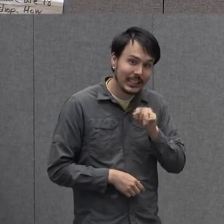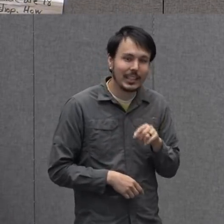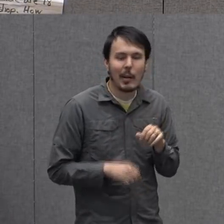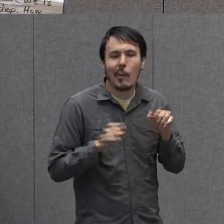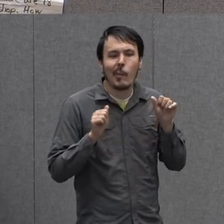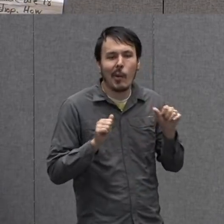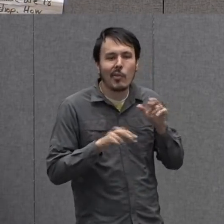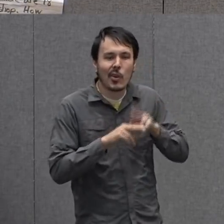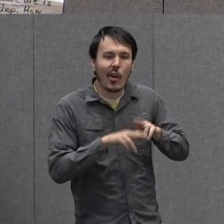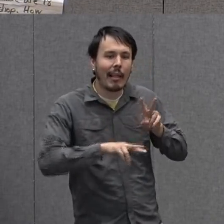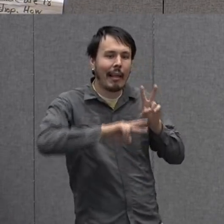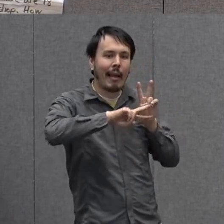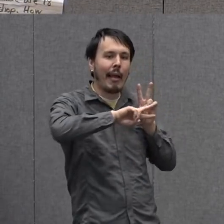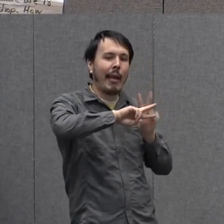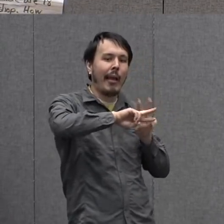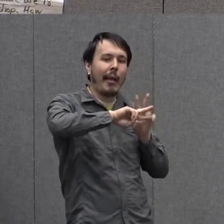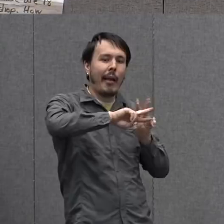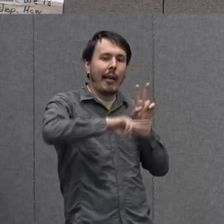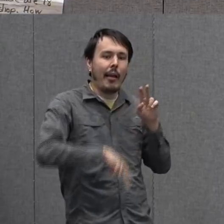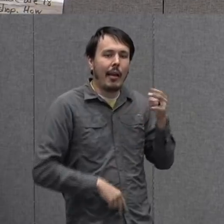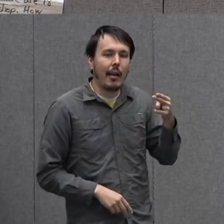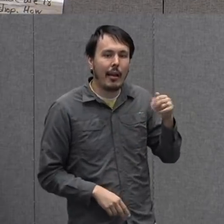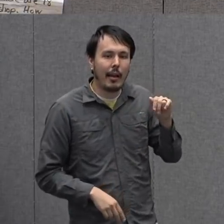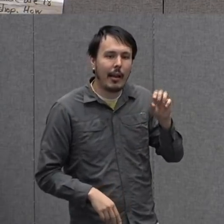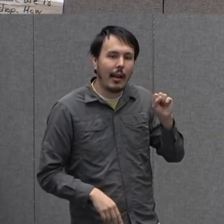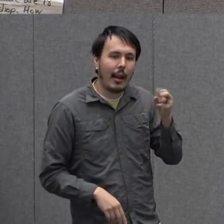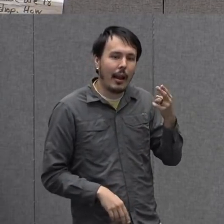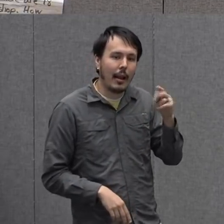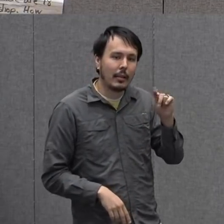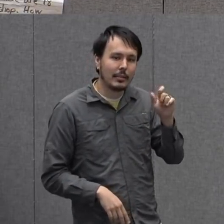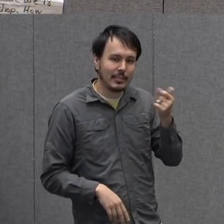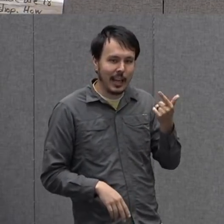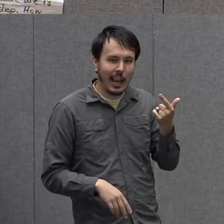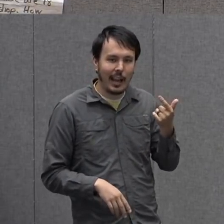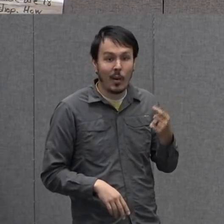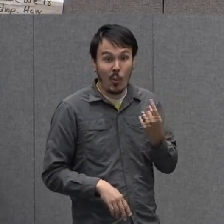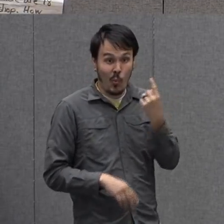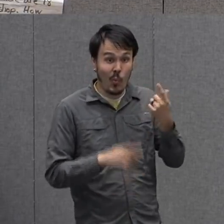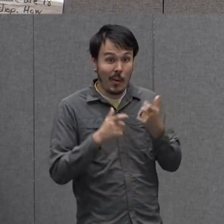Okay, like hashtag corona right now is like a big thing that we're hearing a lot about.